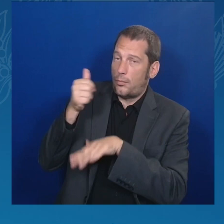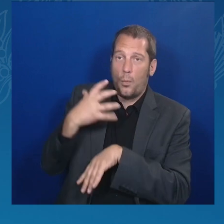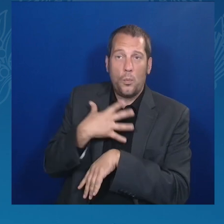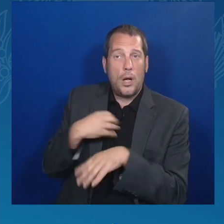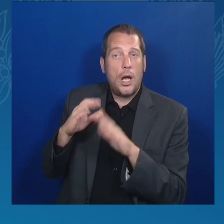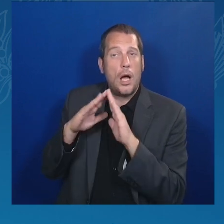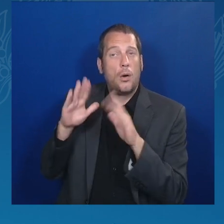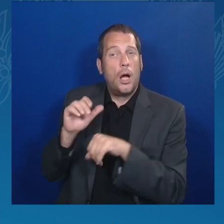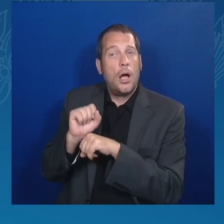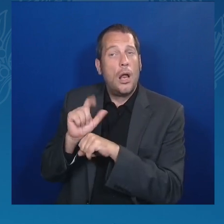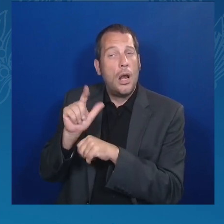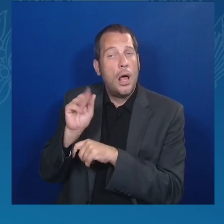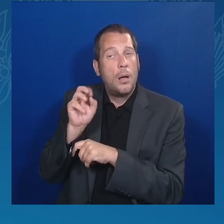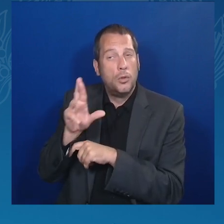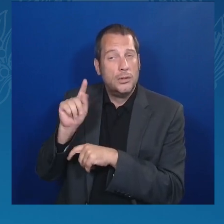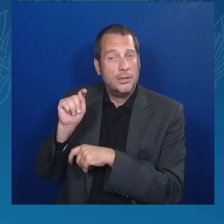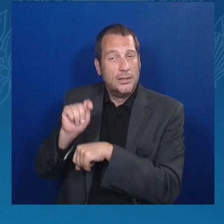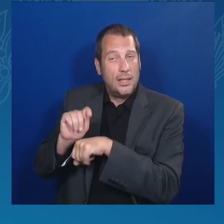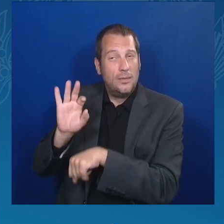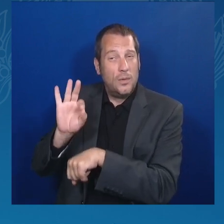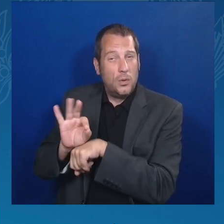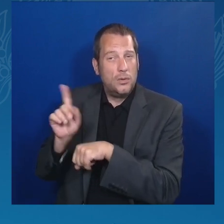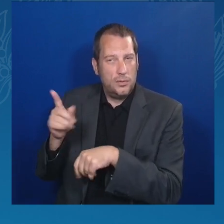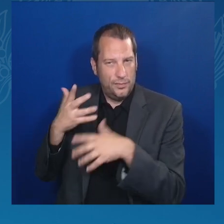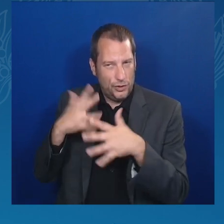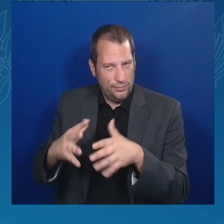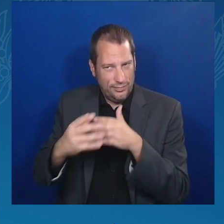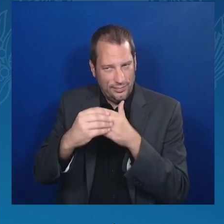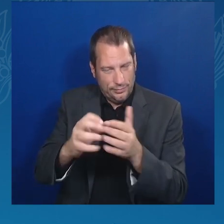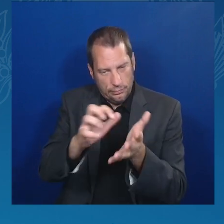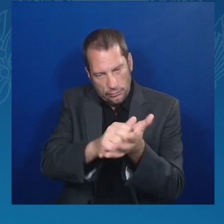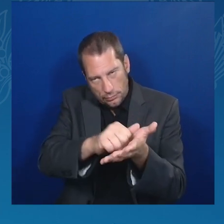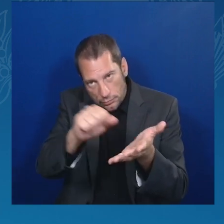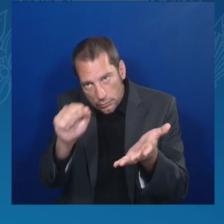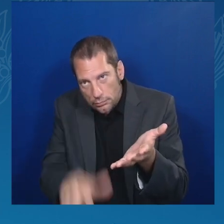to organizing in both public and private sectors.